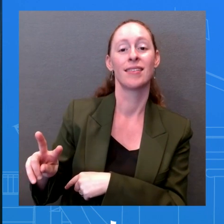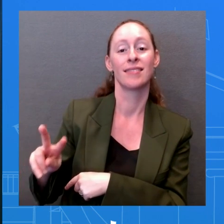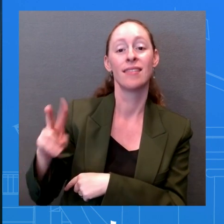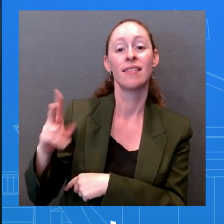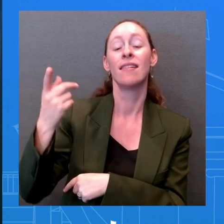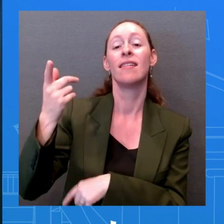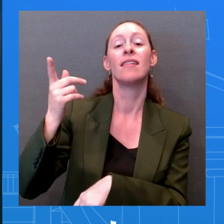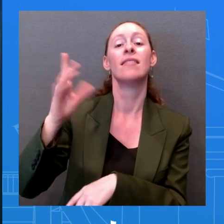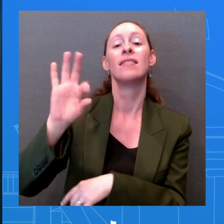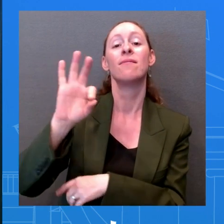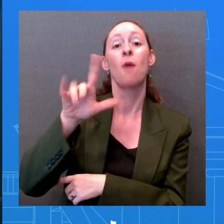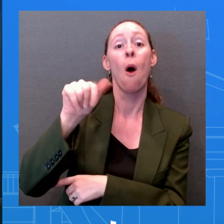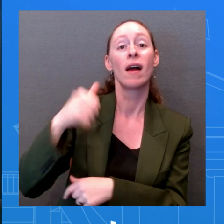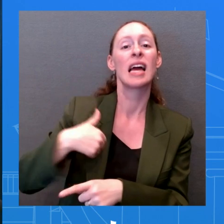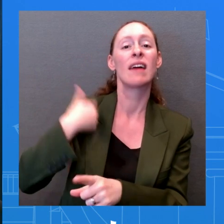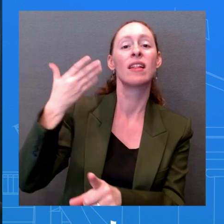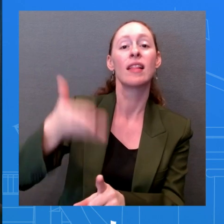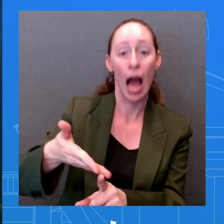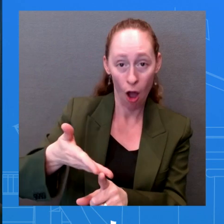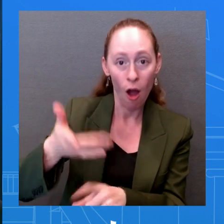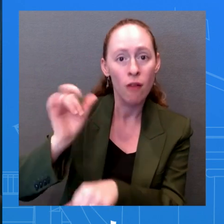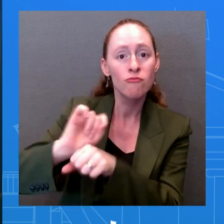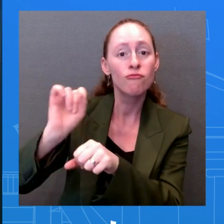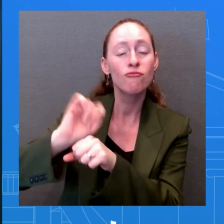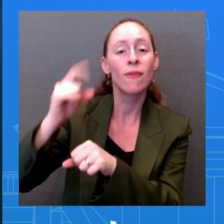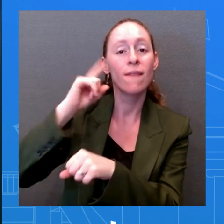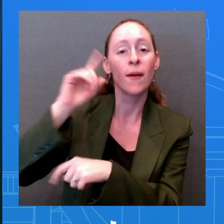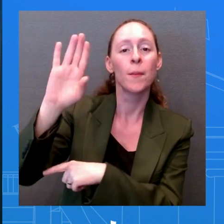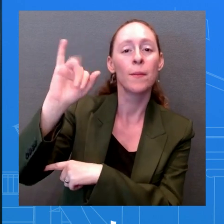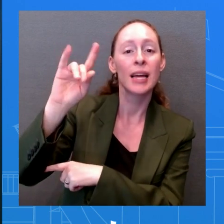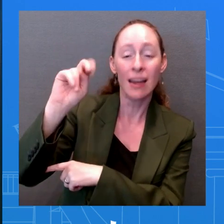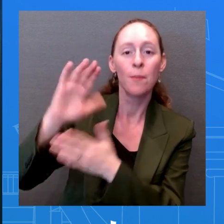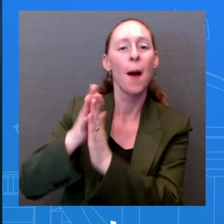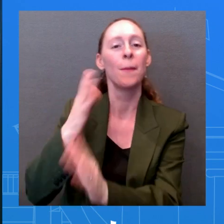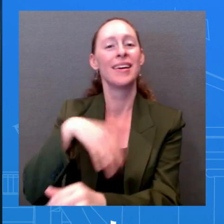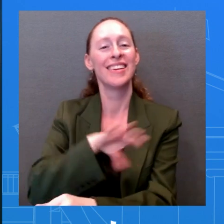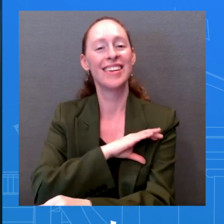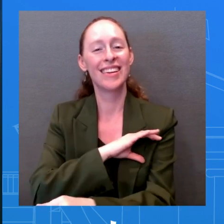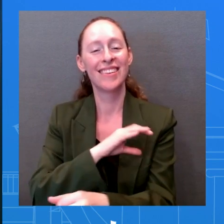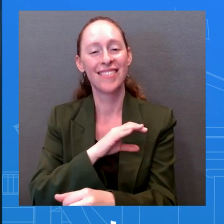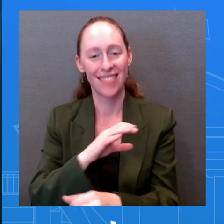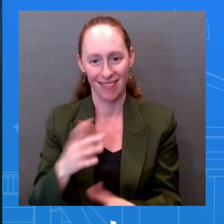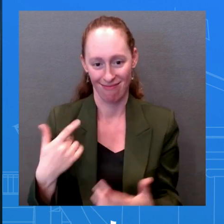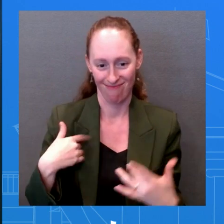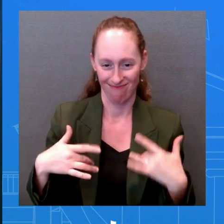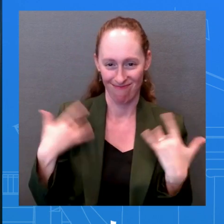to have her here in the White House leading our efforts to reach the Hispanic community on TV,